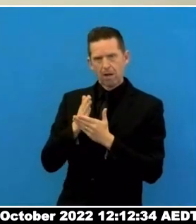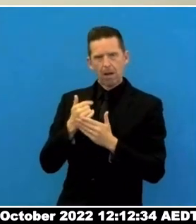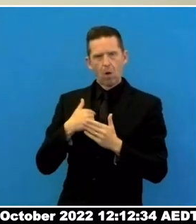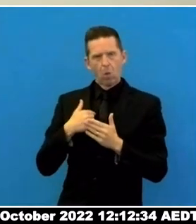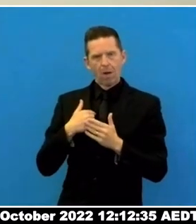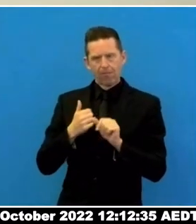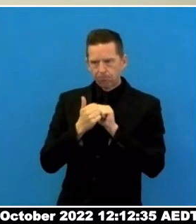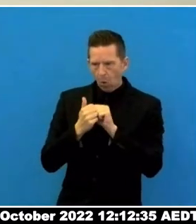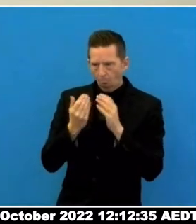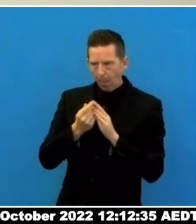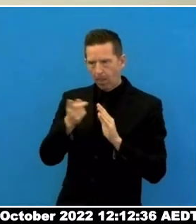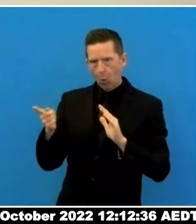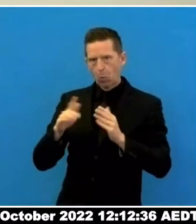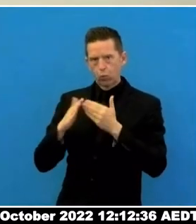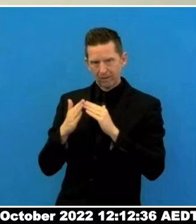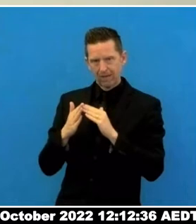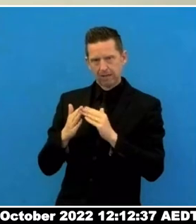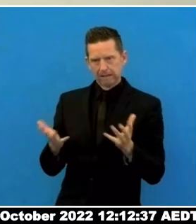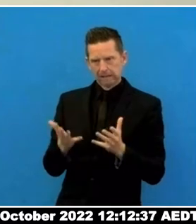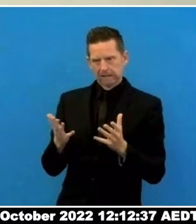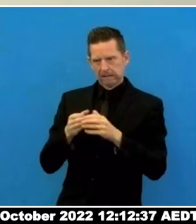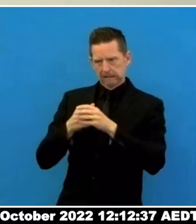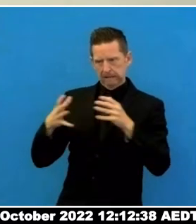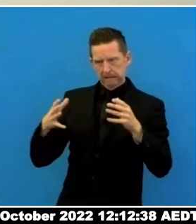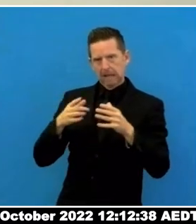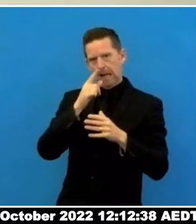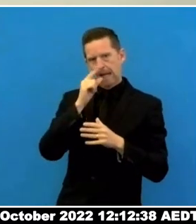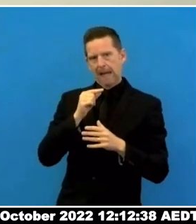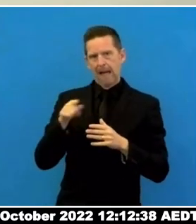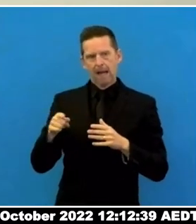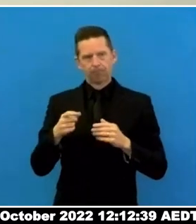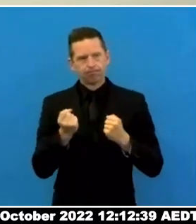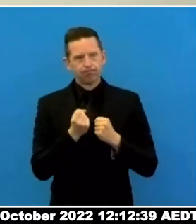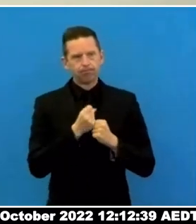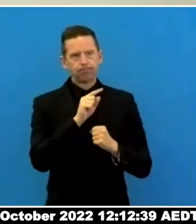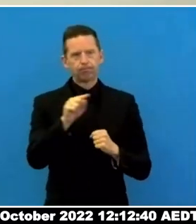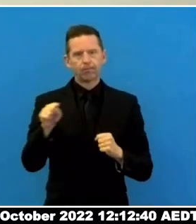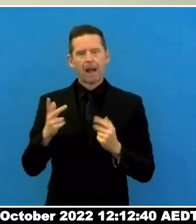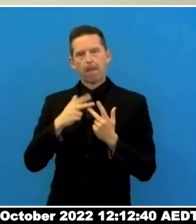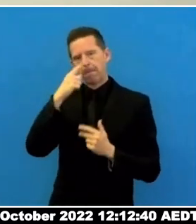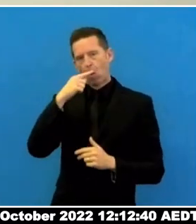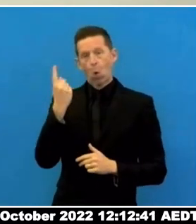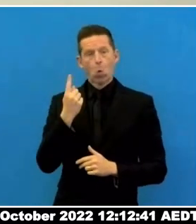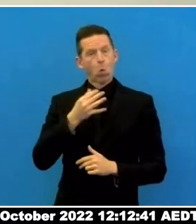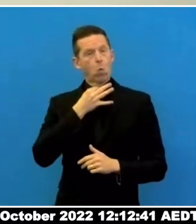at a grassroots level to build their capacity to identify and respond to the needs of vulnerable persons in their community